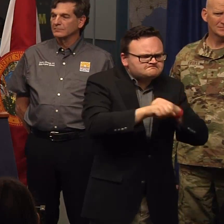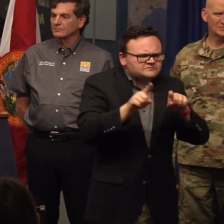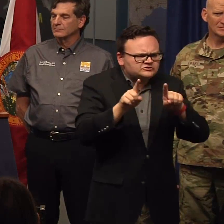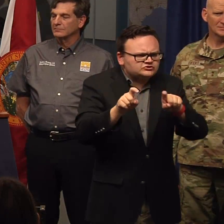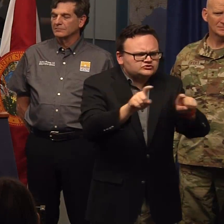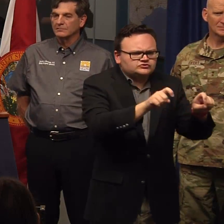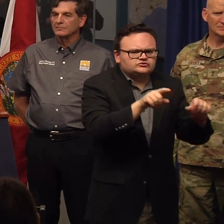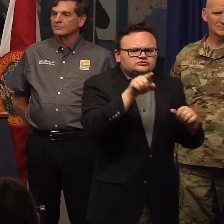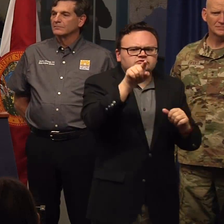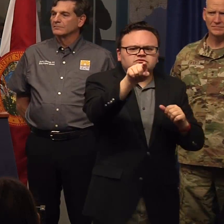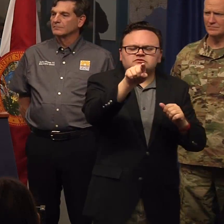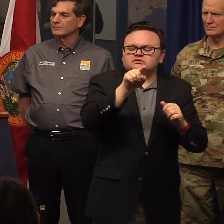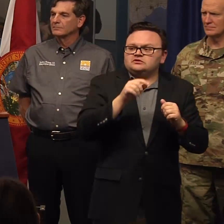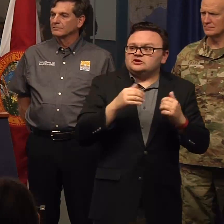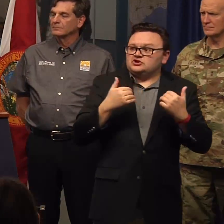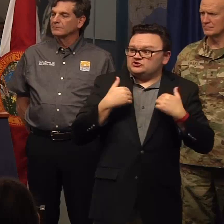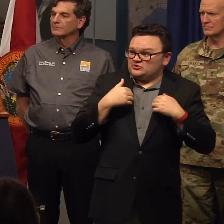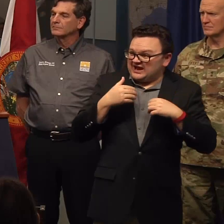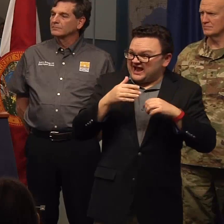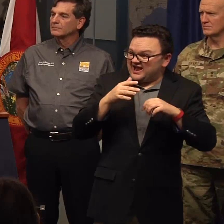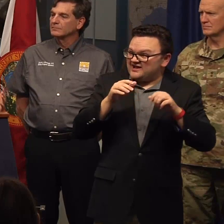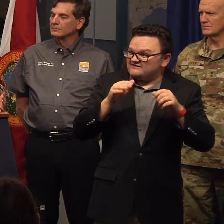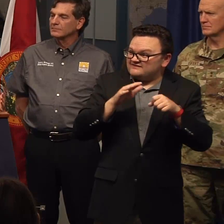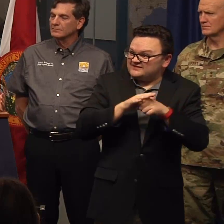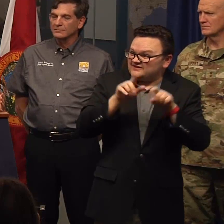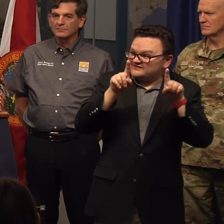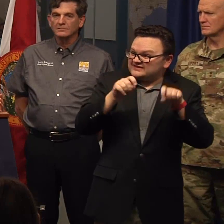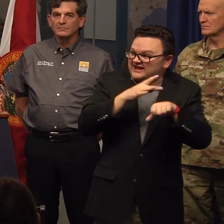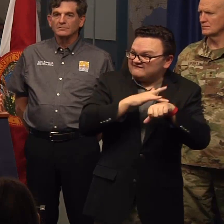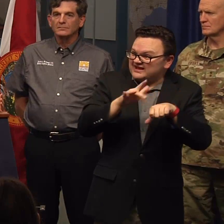THESE JOINT TEAMS TO SUPPORT THOSE FACILITIES WHENEVER THERE IS A CONCERN ABOUT A POTENTIAL